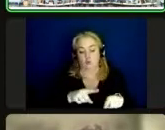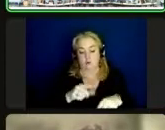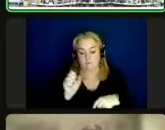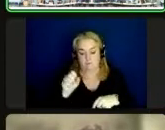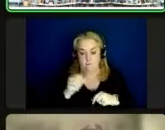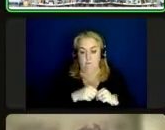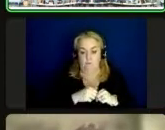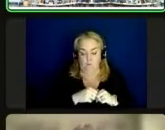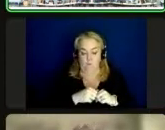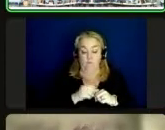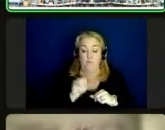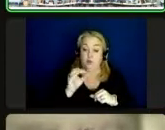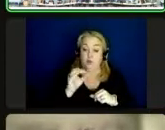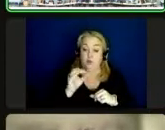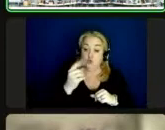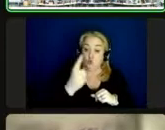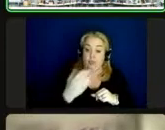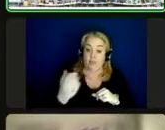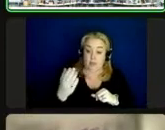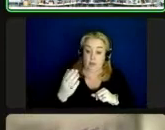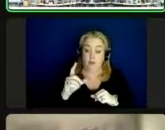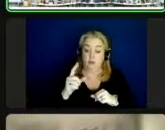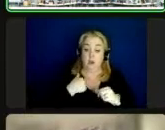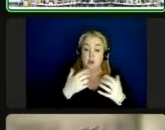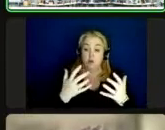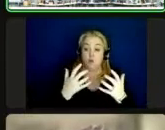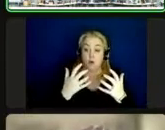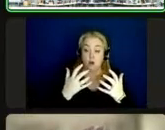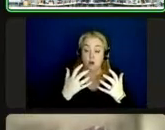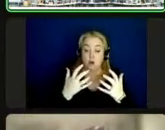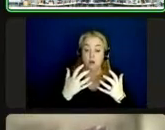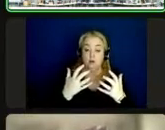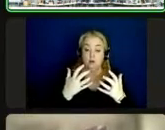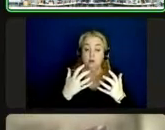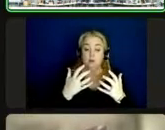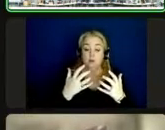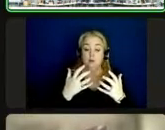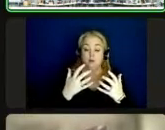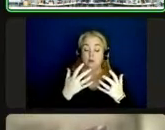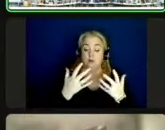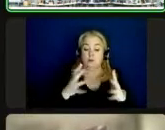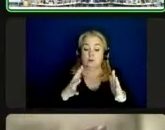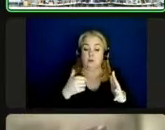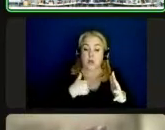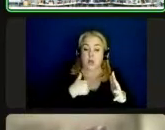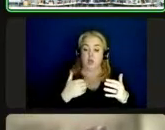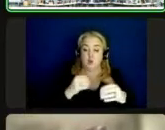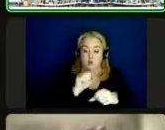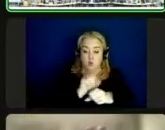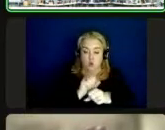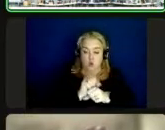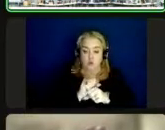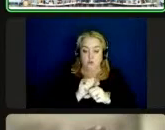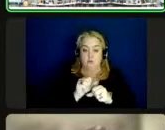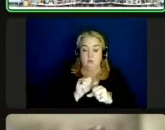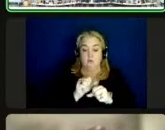MESSAGE DO YOU WANT? BUT NOW WE WHATEVER REVENUE